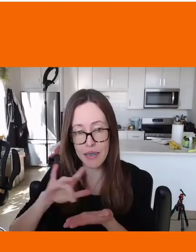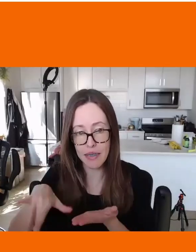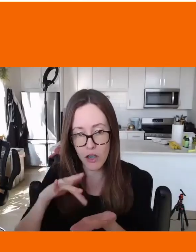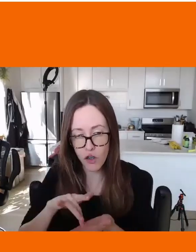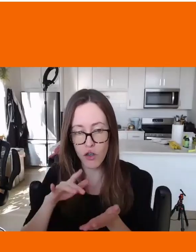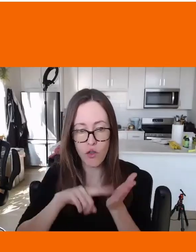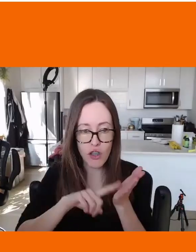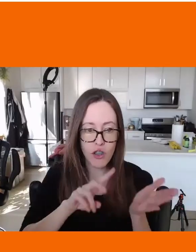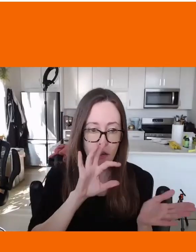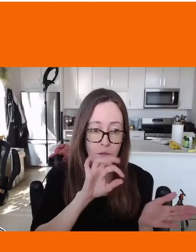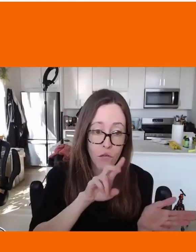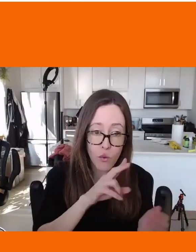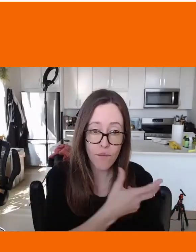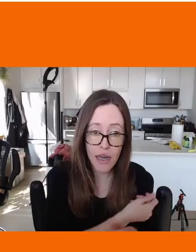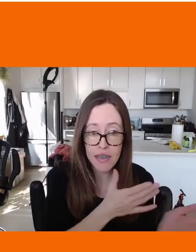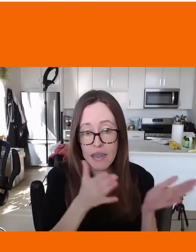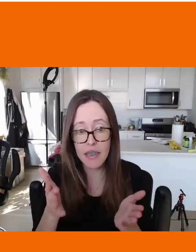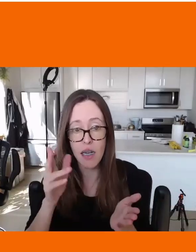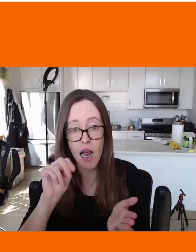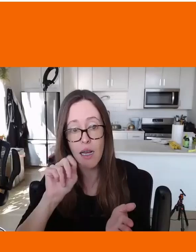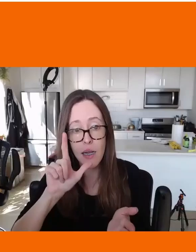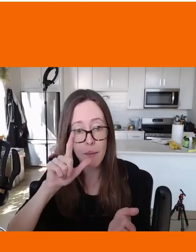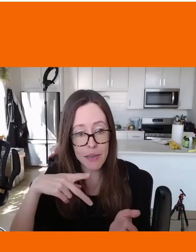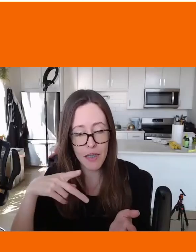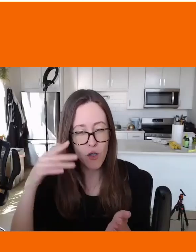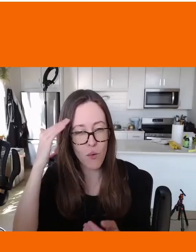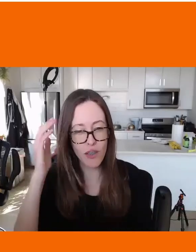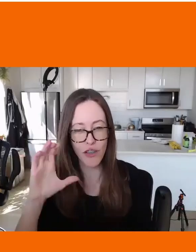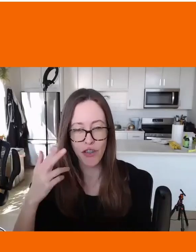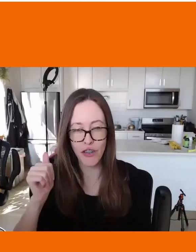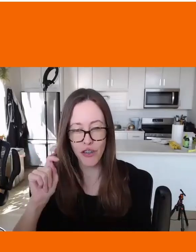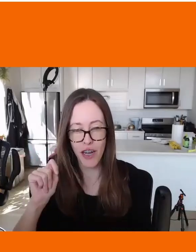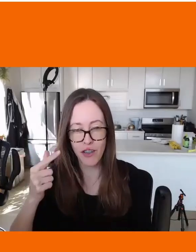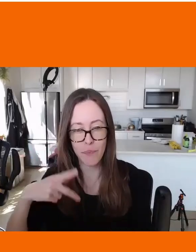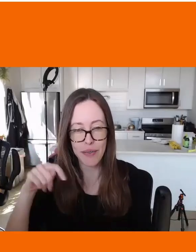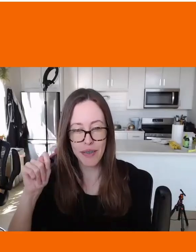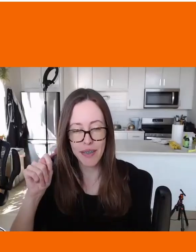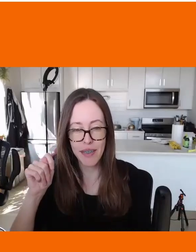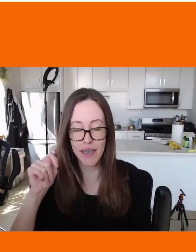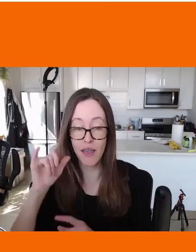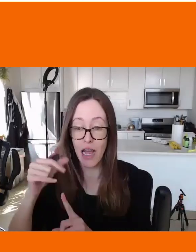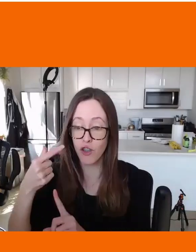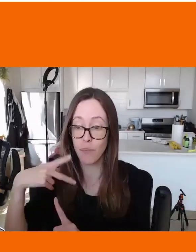So it combined RIT and University of Rochester specifically designed to